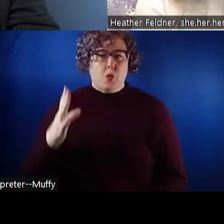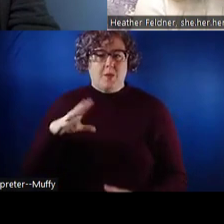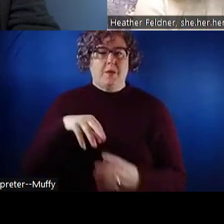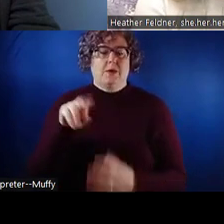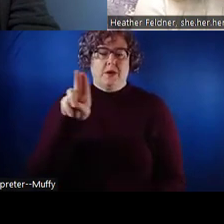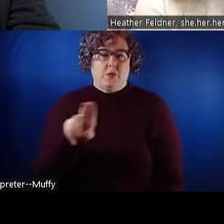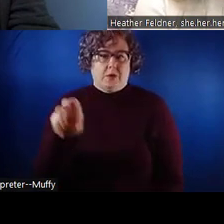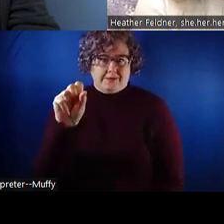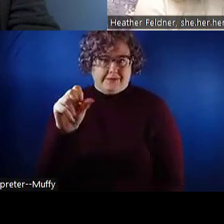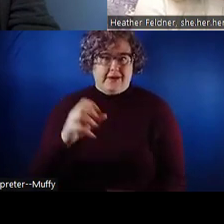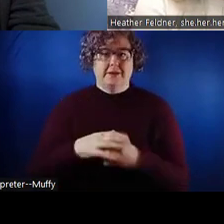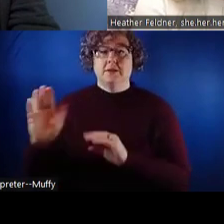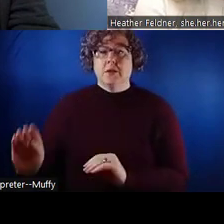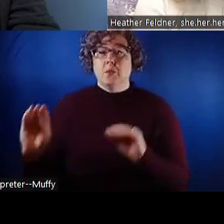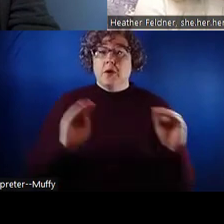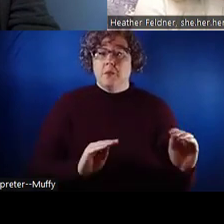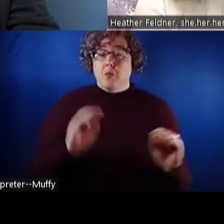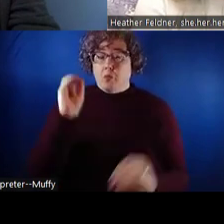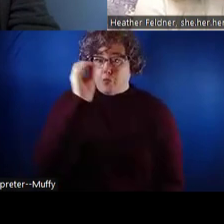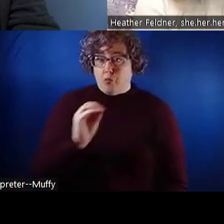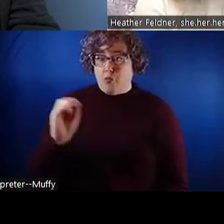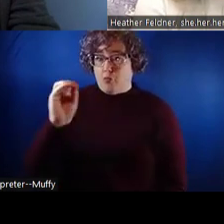So, when I moved to Portland a few years ago